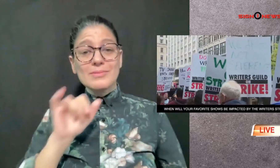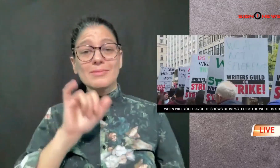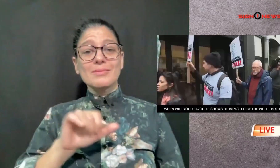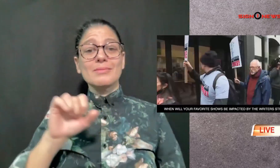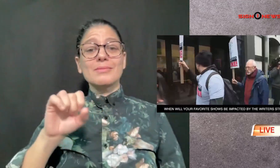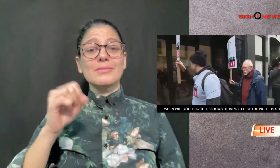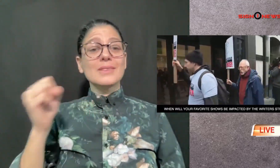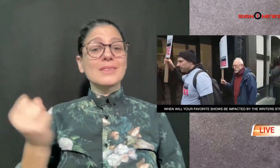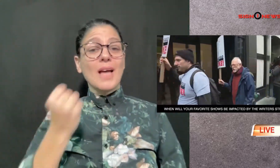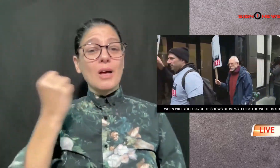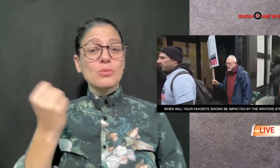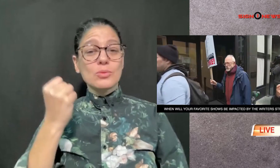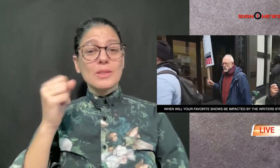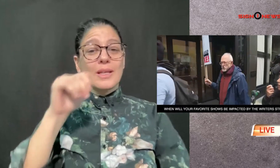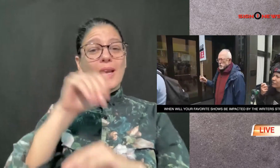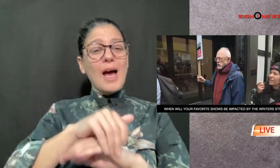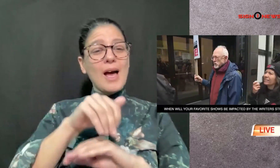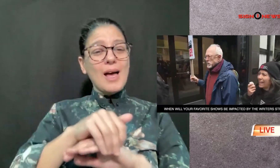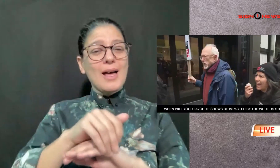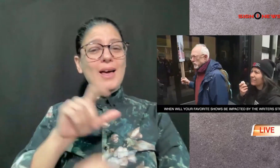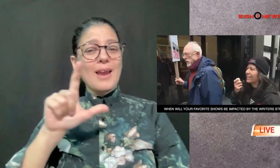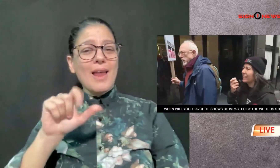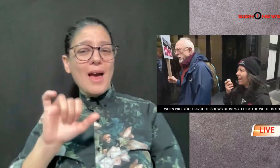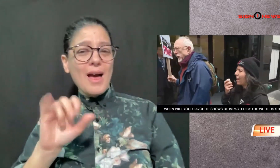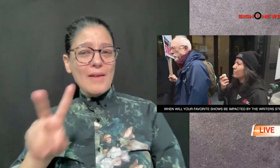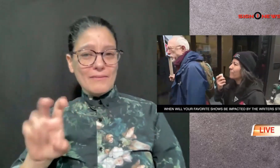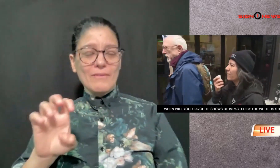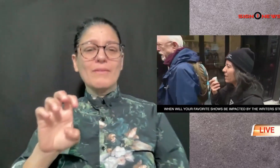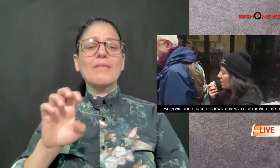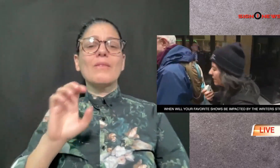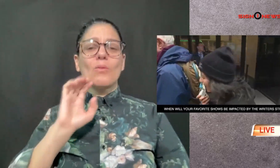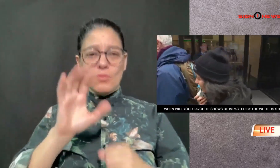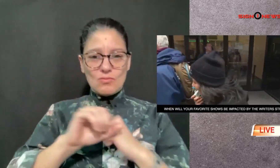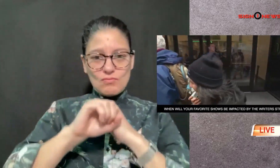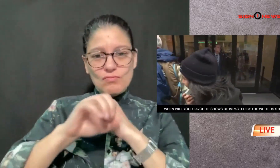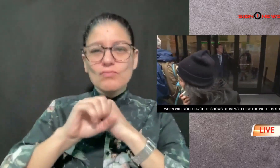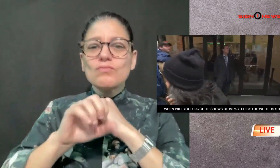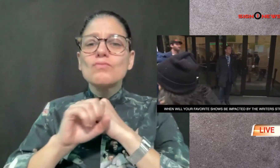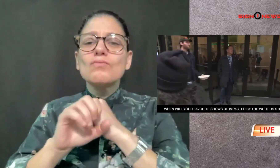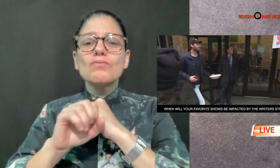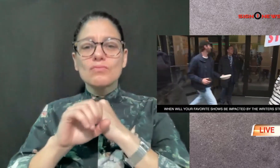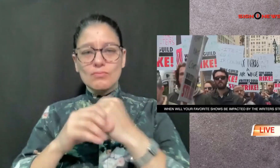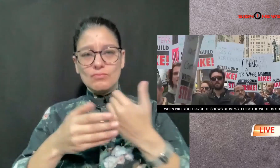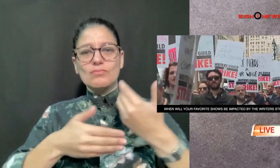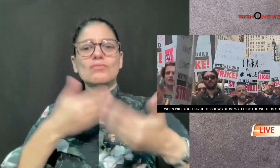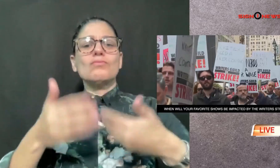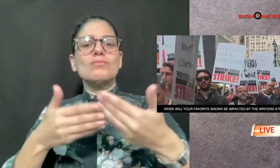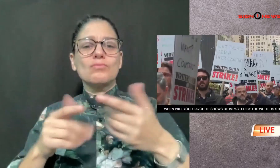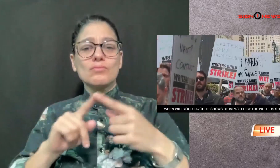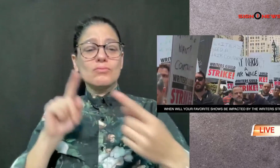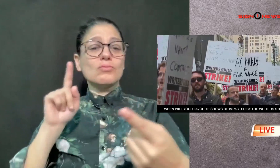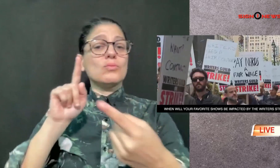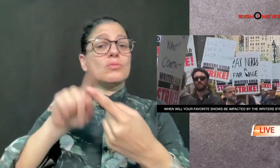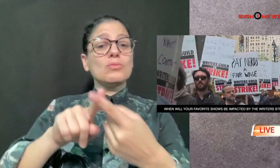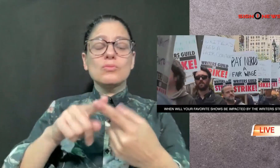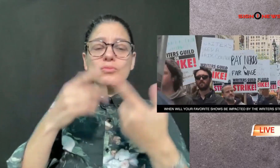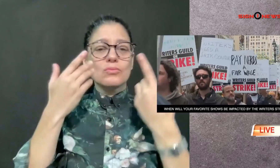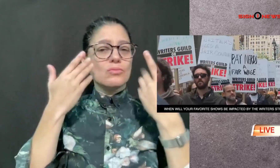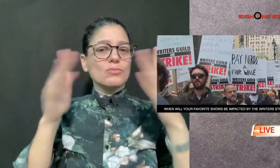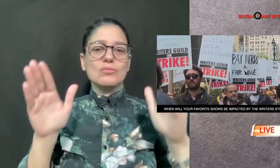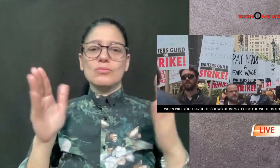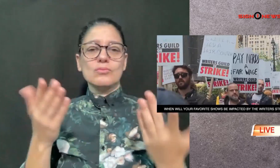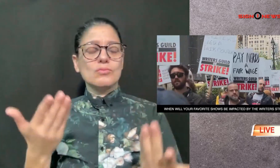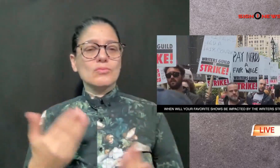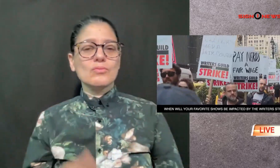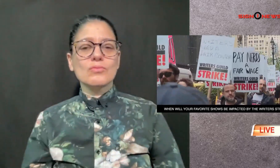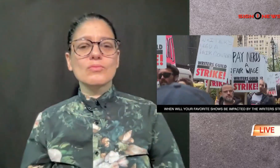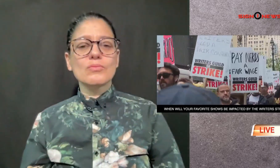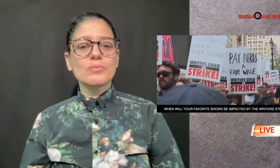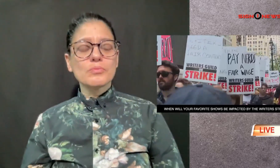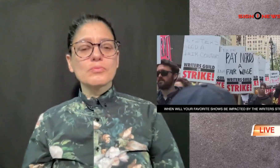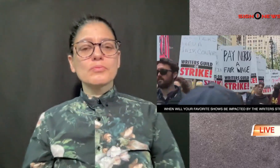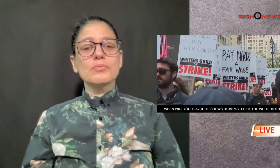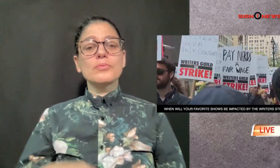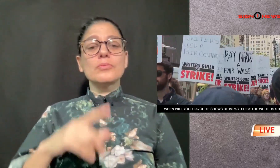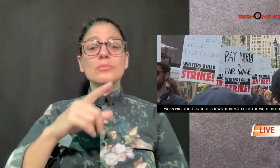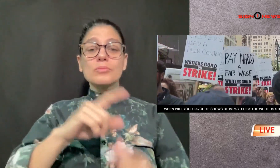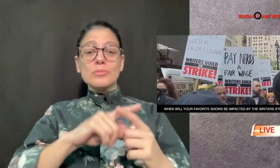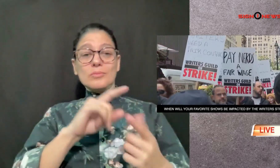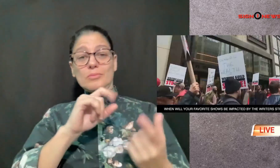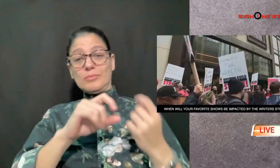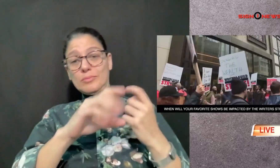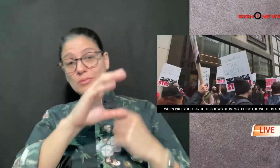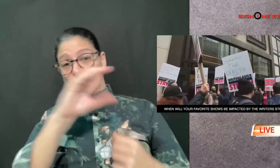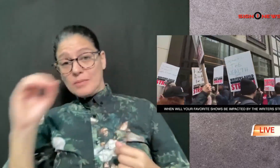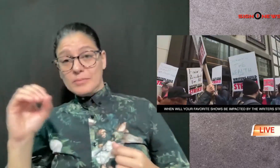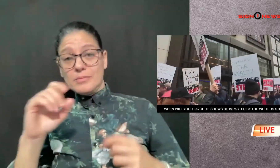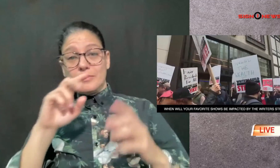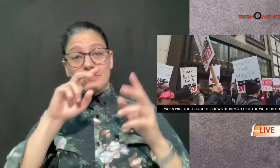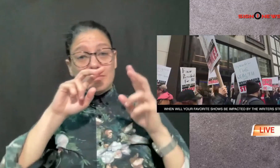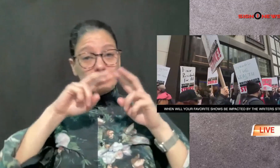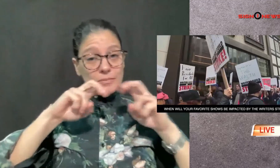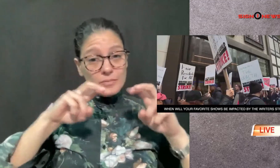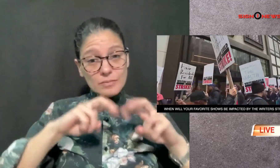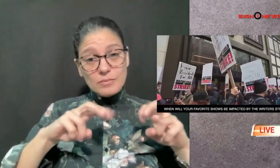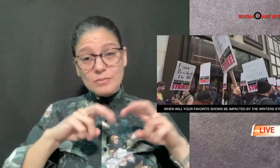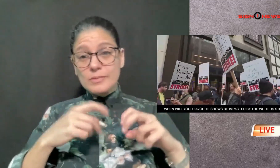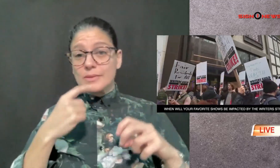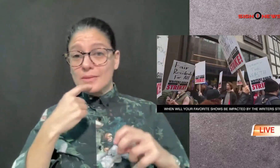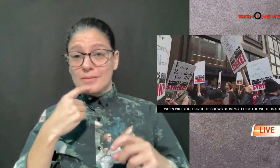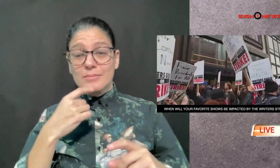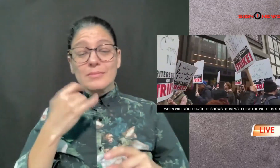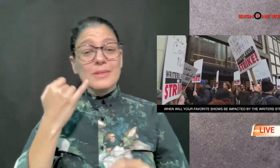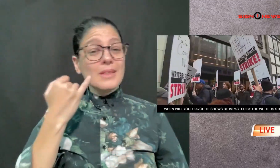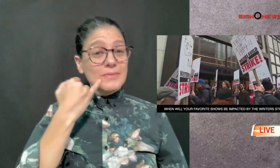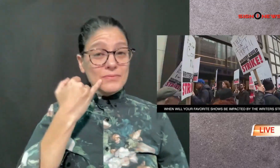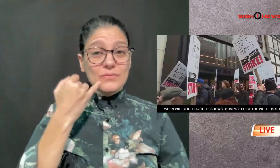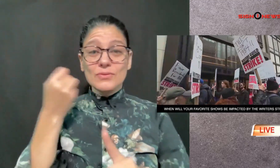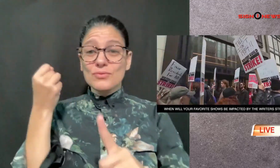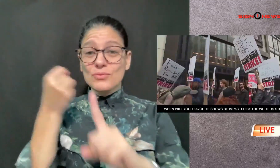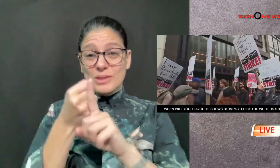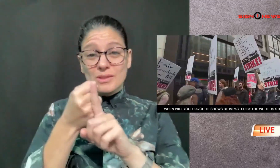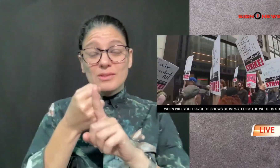NBC announced that Saturday Night Live will air reruns until further notice